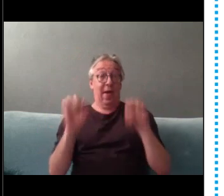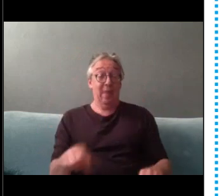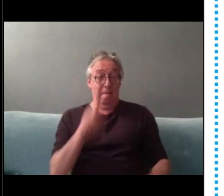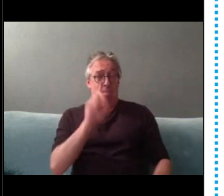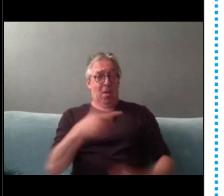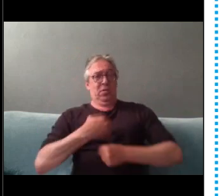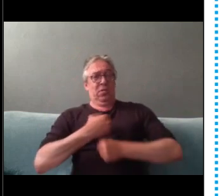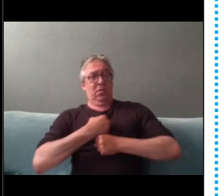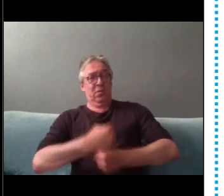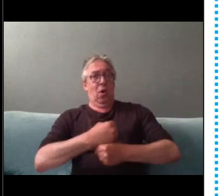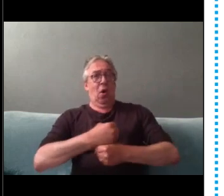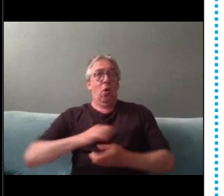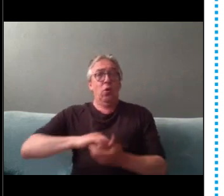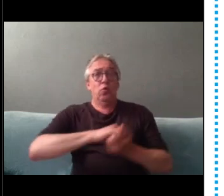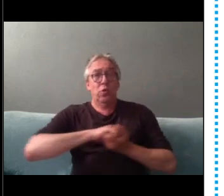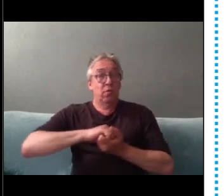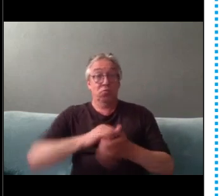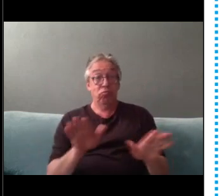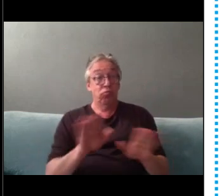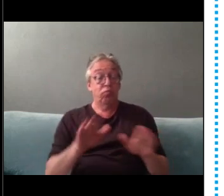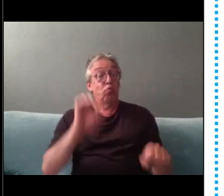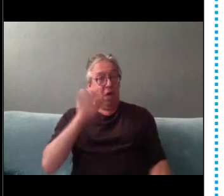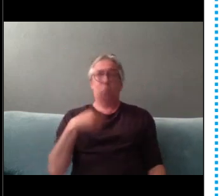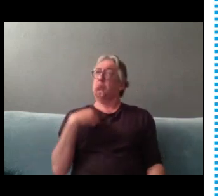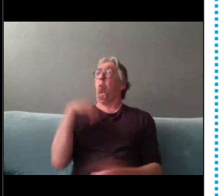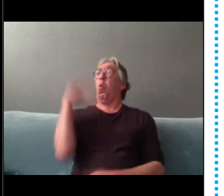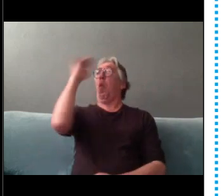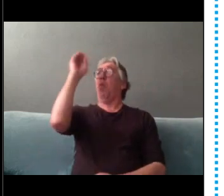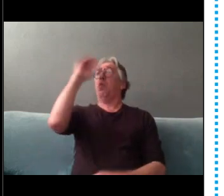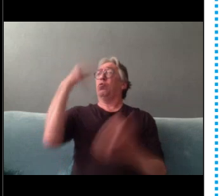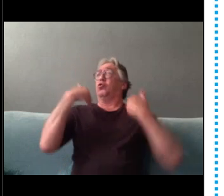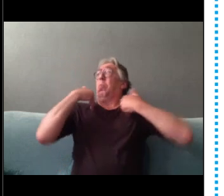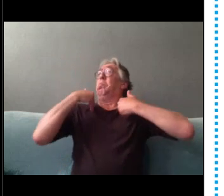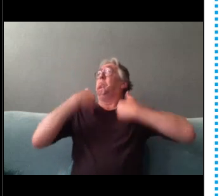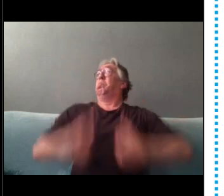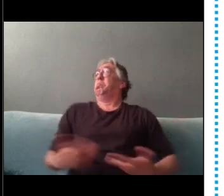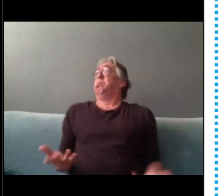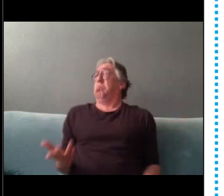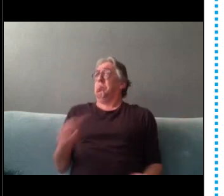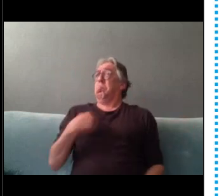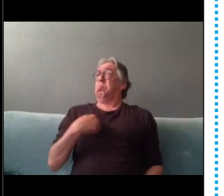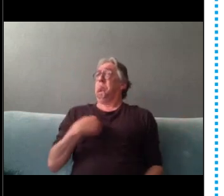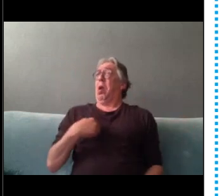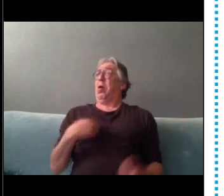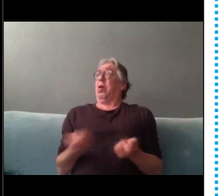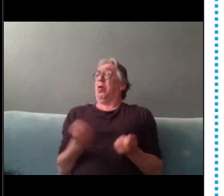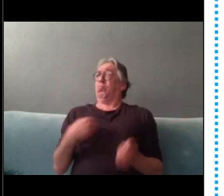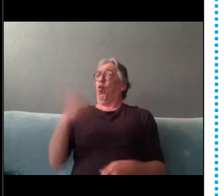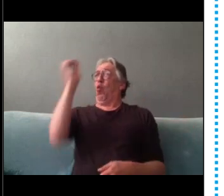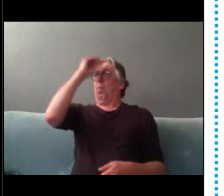You can give your opinion as John Smith or Jane Smith and write what you think about it or you can also do it